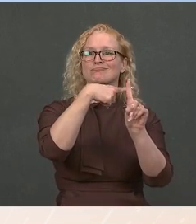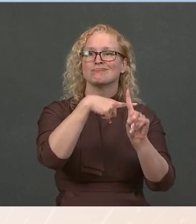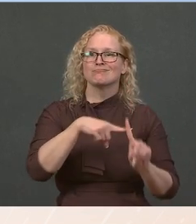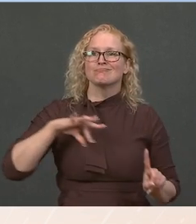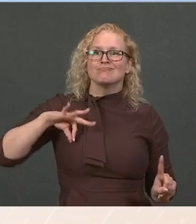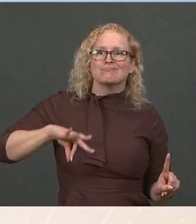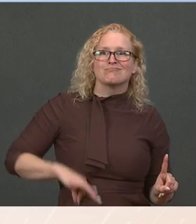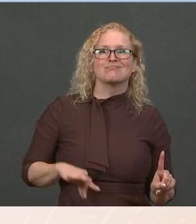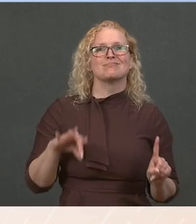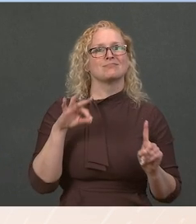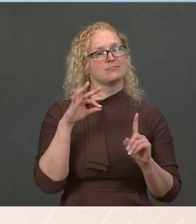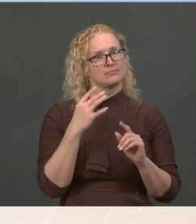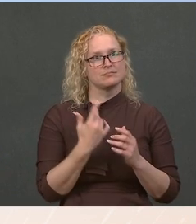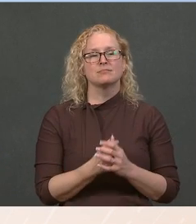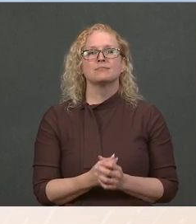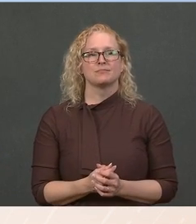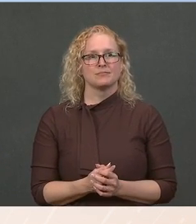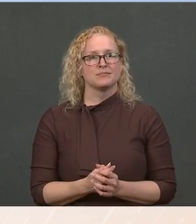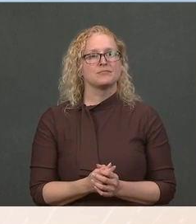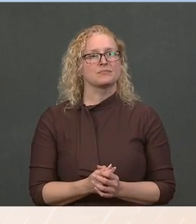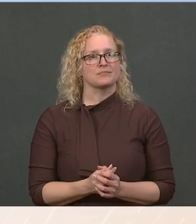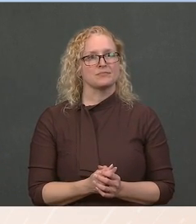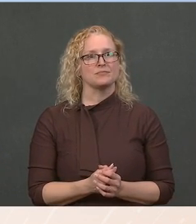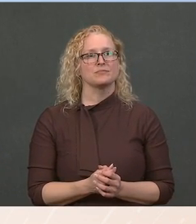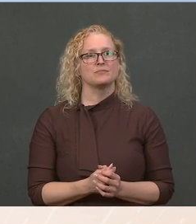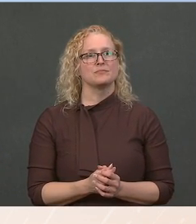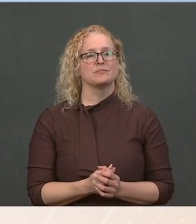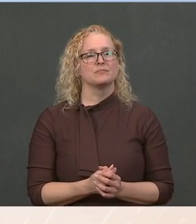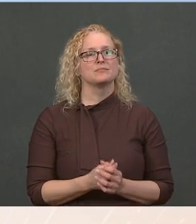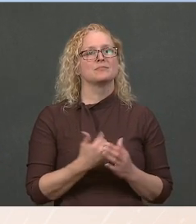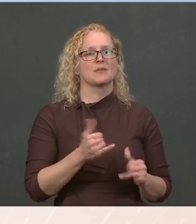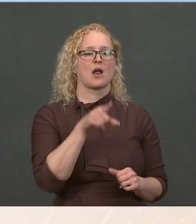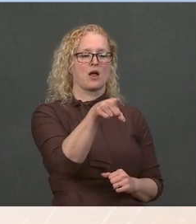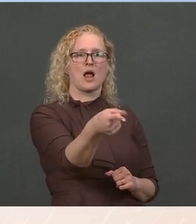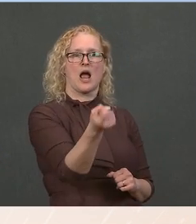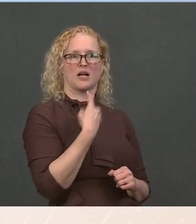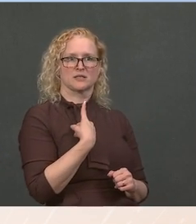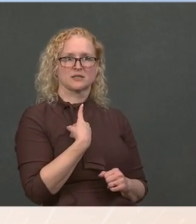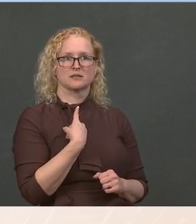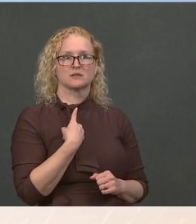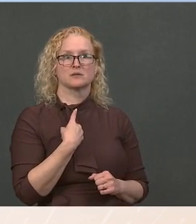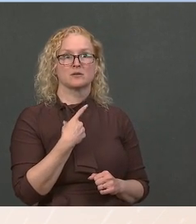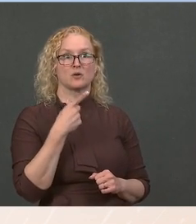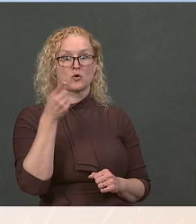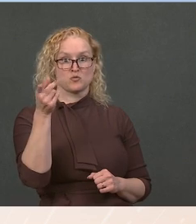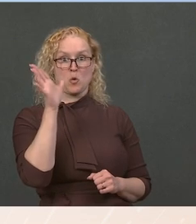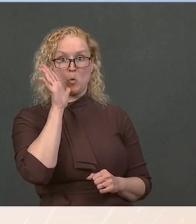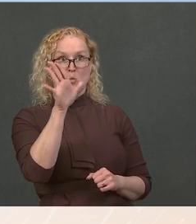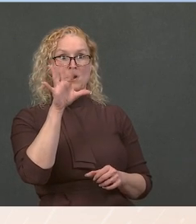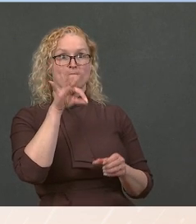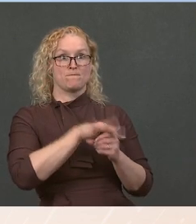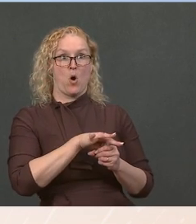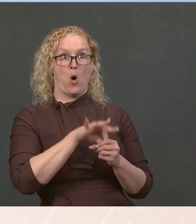The Press: And from what I understand, the plan to vote on the bipartisan infrastructure is at least scheduled for 4:30 this afternoon.